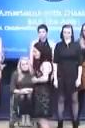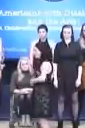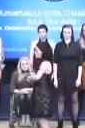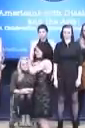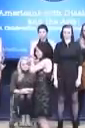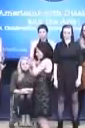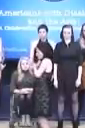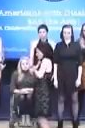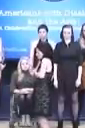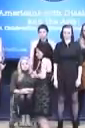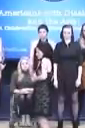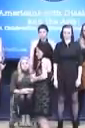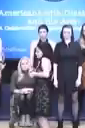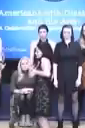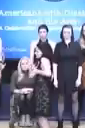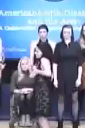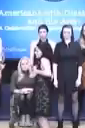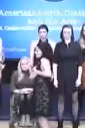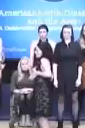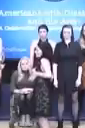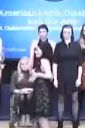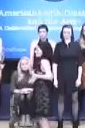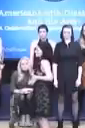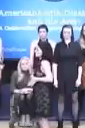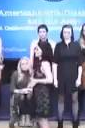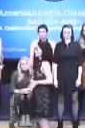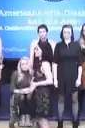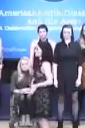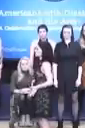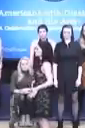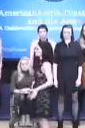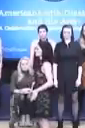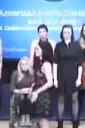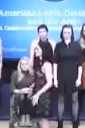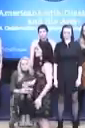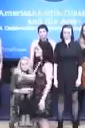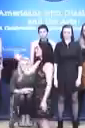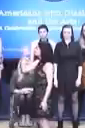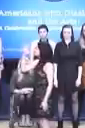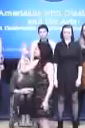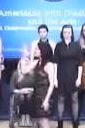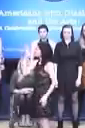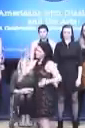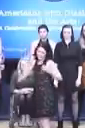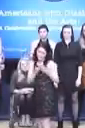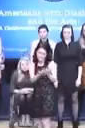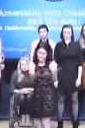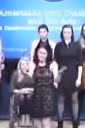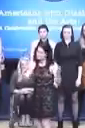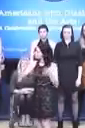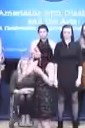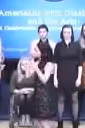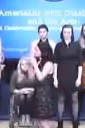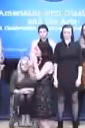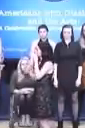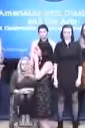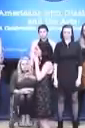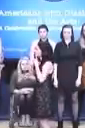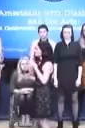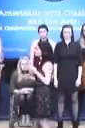Who made me so sad Mama, the weeping